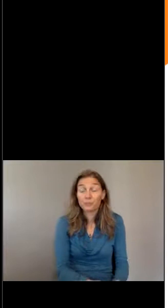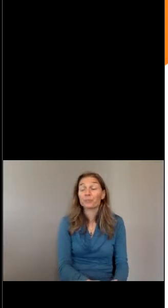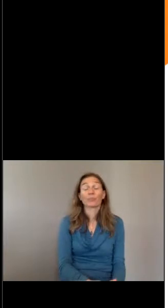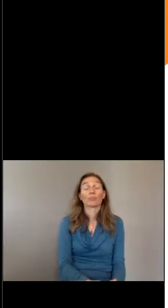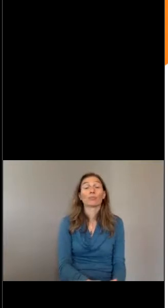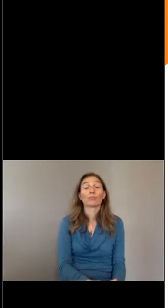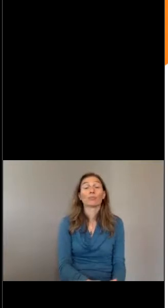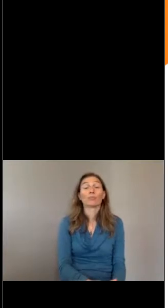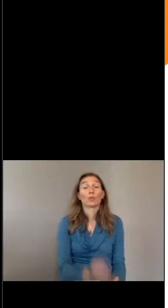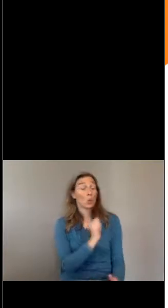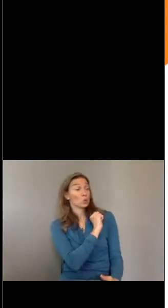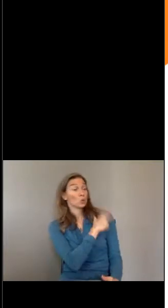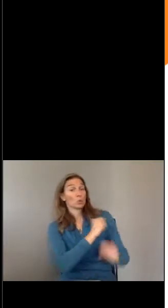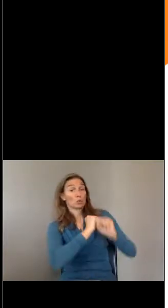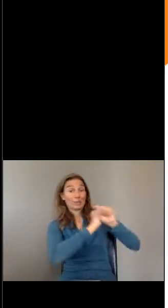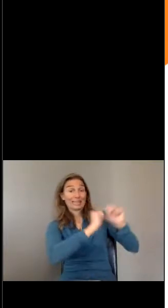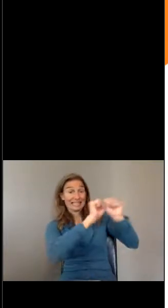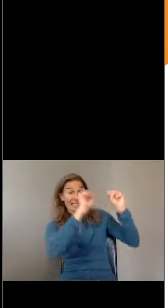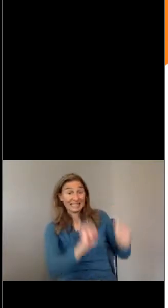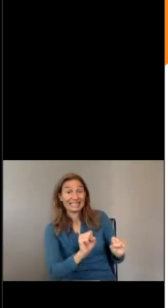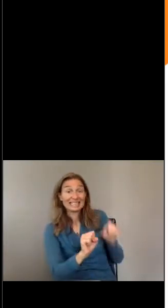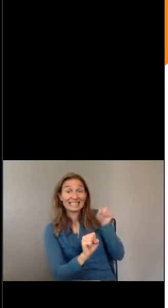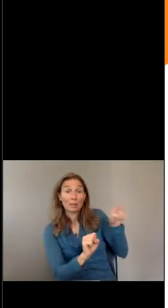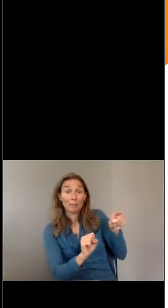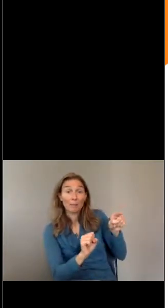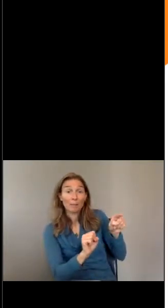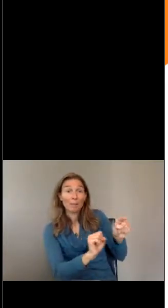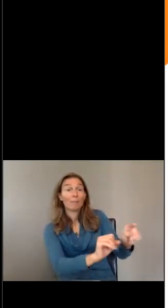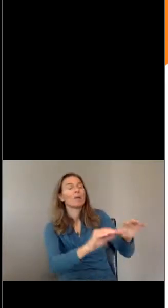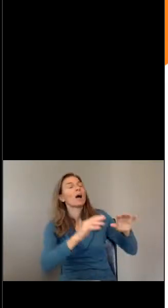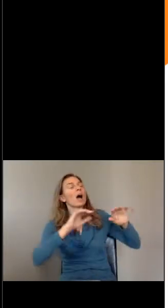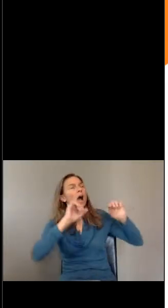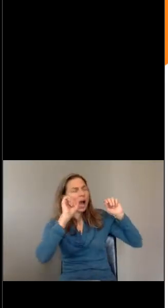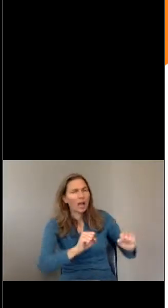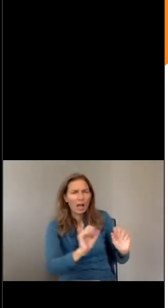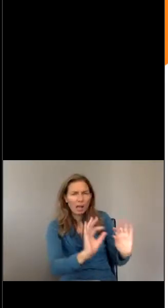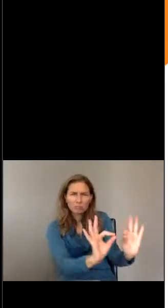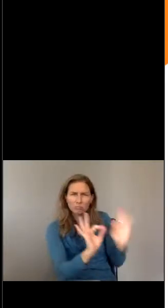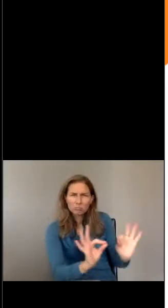enabling people with disabilities to participate in the employment?